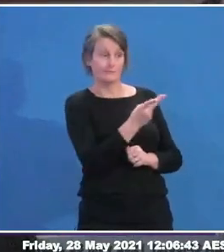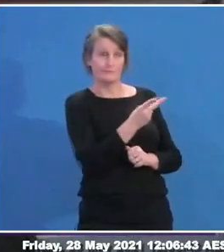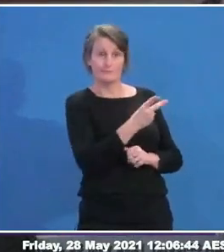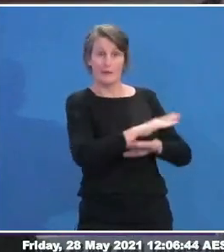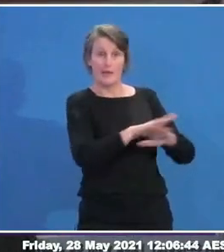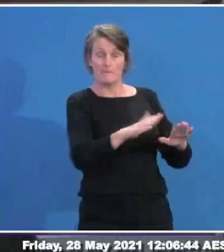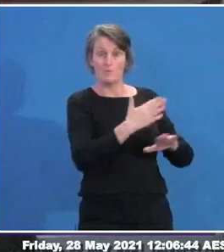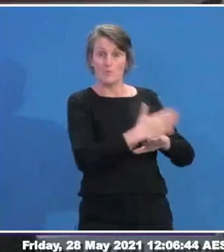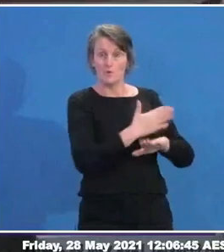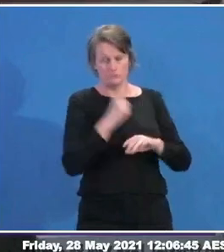Yes.